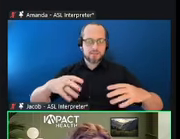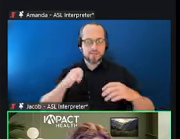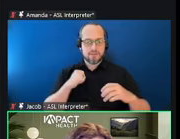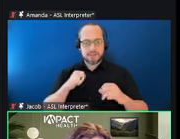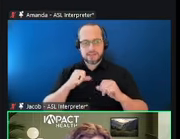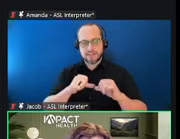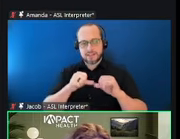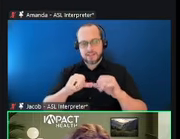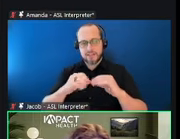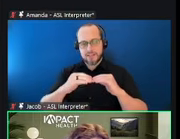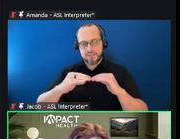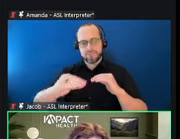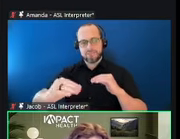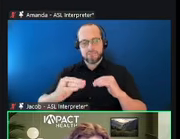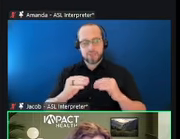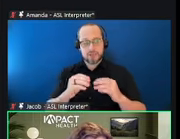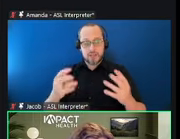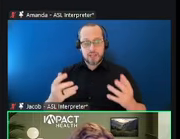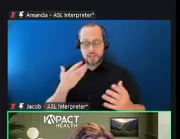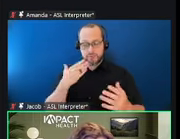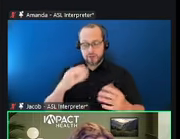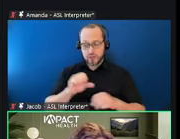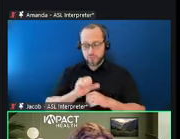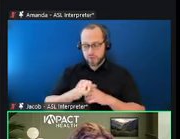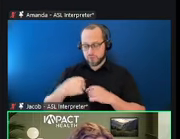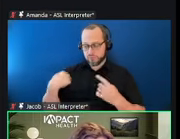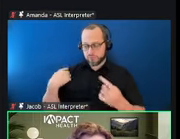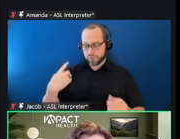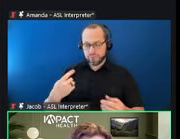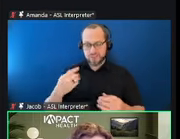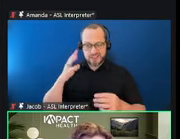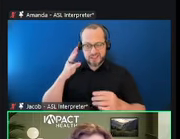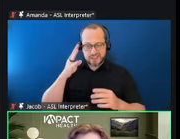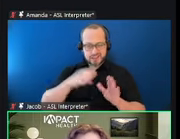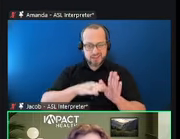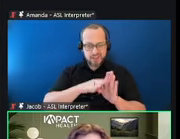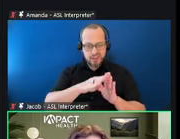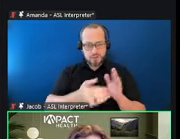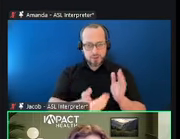already. we don't see a need to innovate new processes or new programs rather to innovate